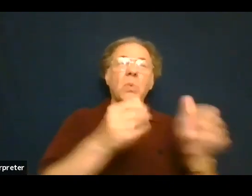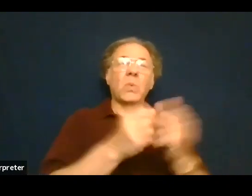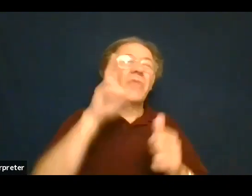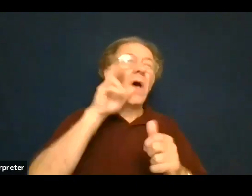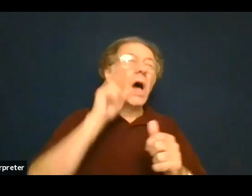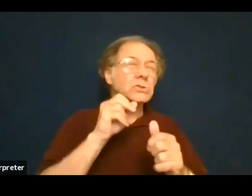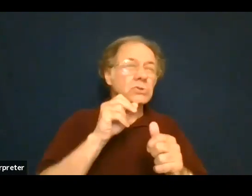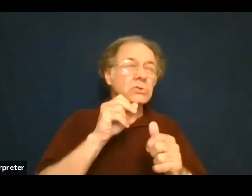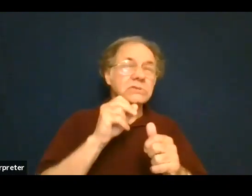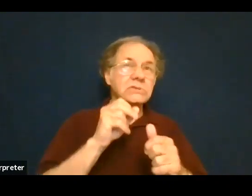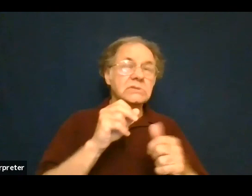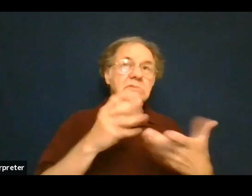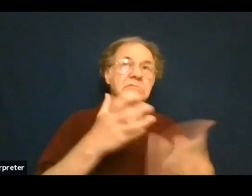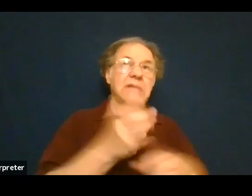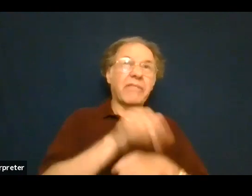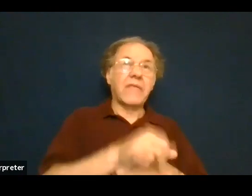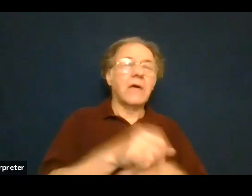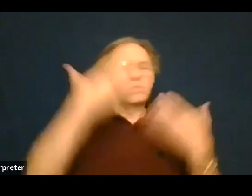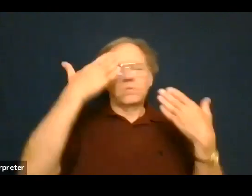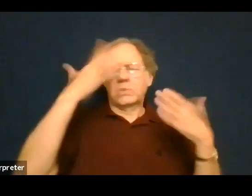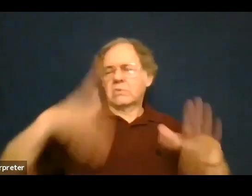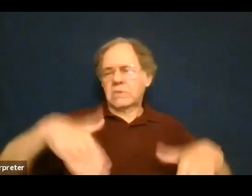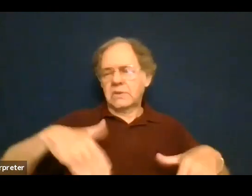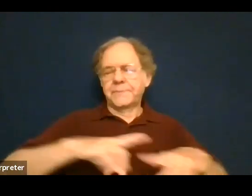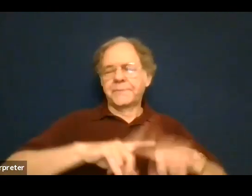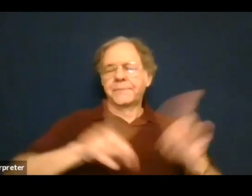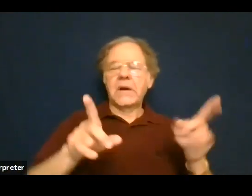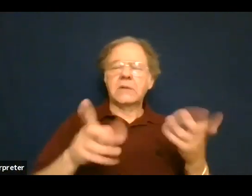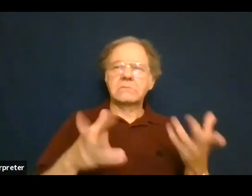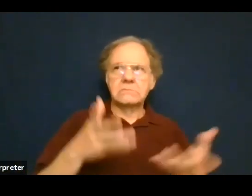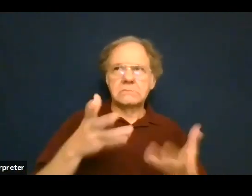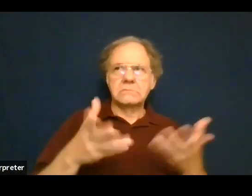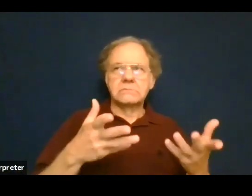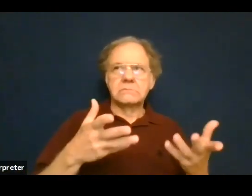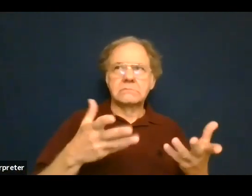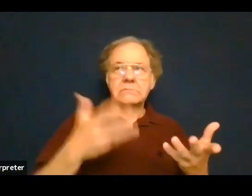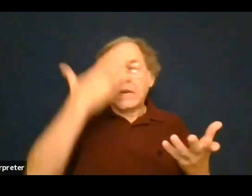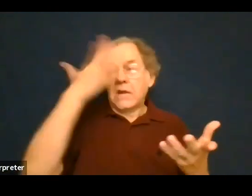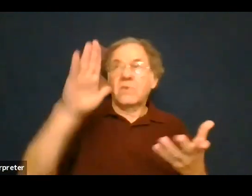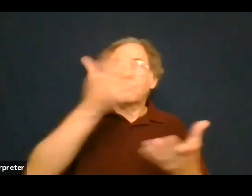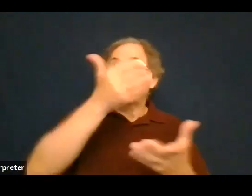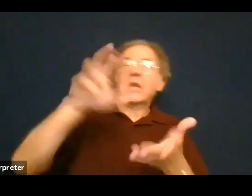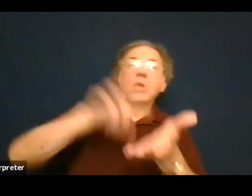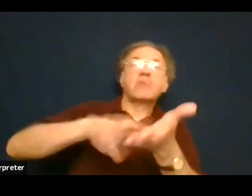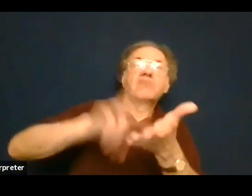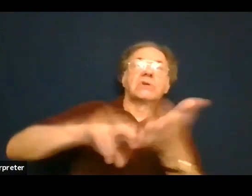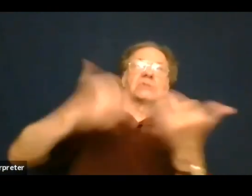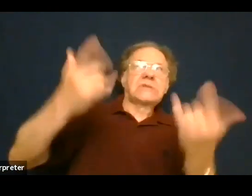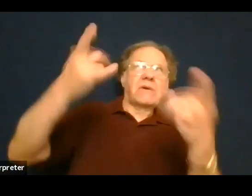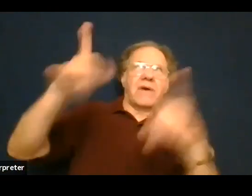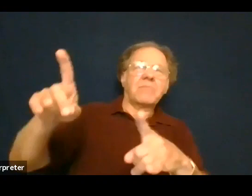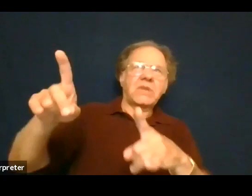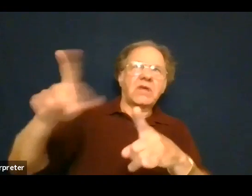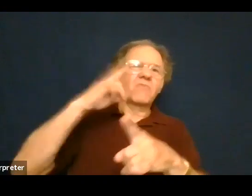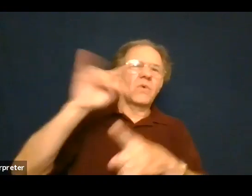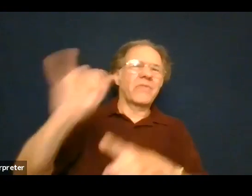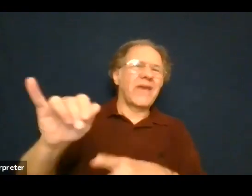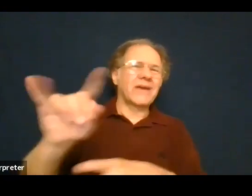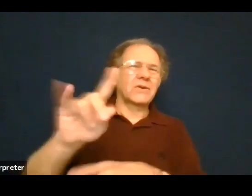And, to my knowledge, I don't know of studies that are ongoing with respect to this. I don't know if anyone else in the panel